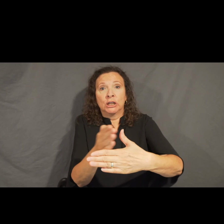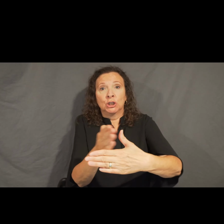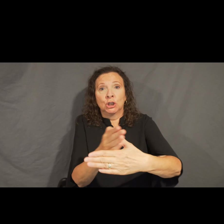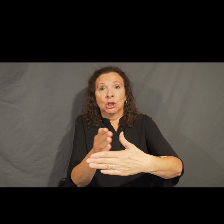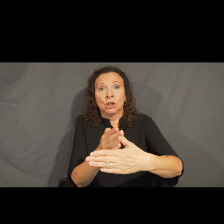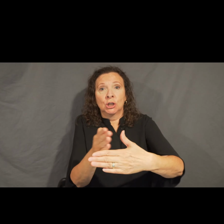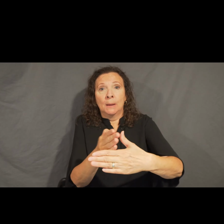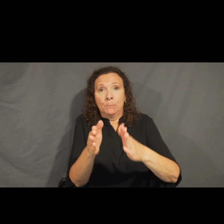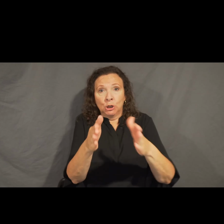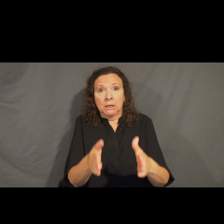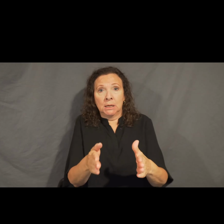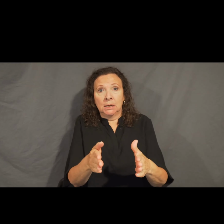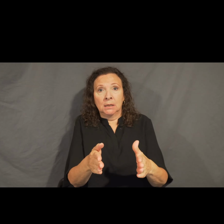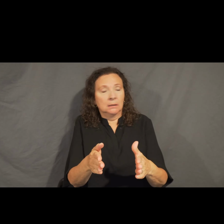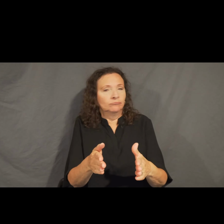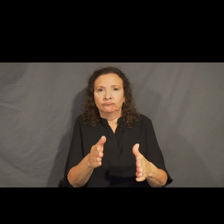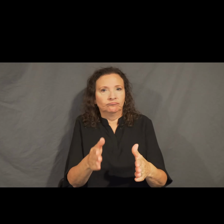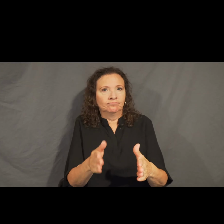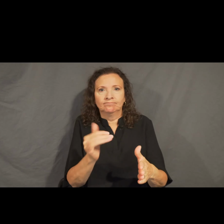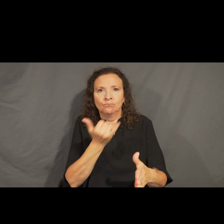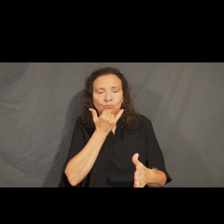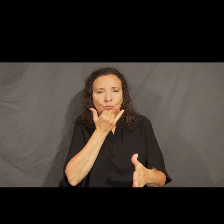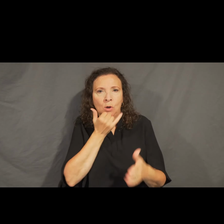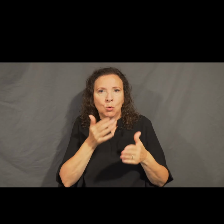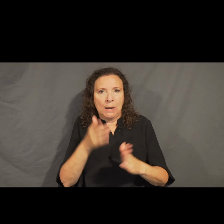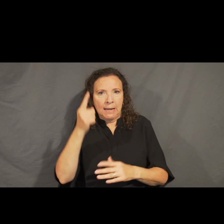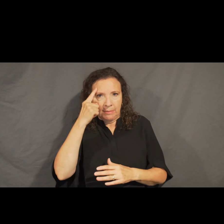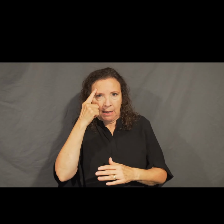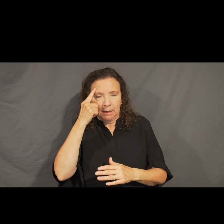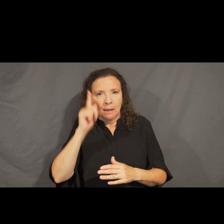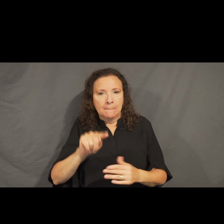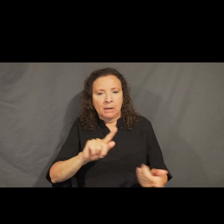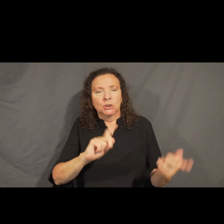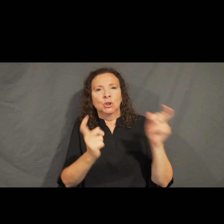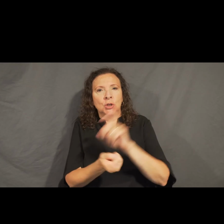way of thinking. You have to flip that around and learn more about your user.